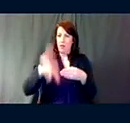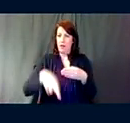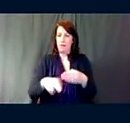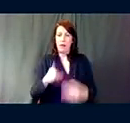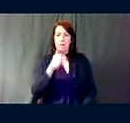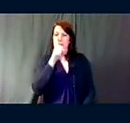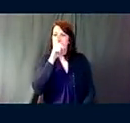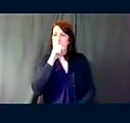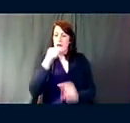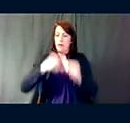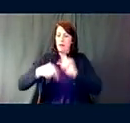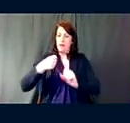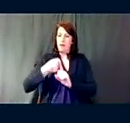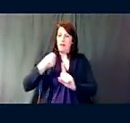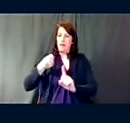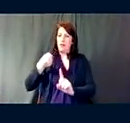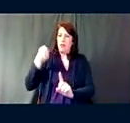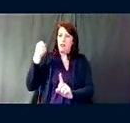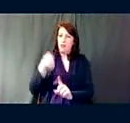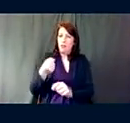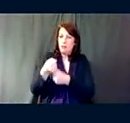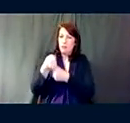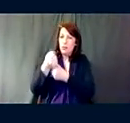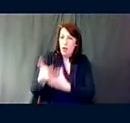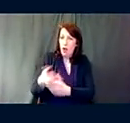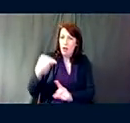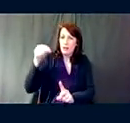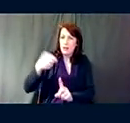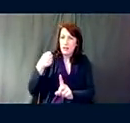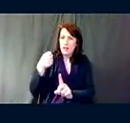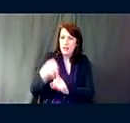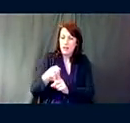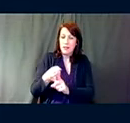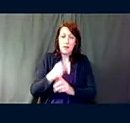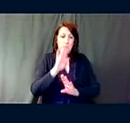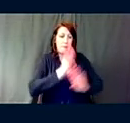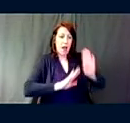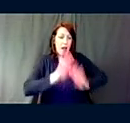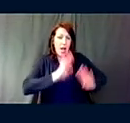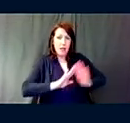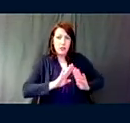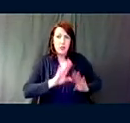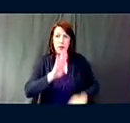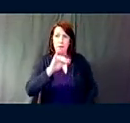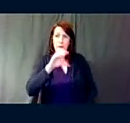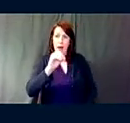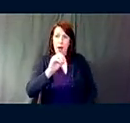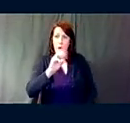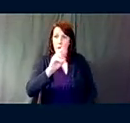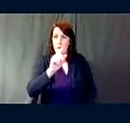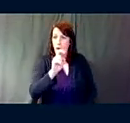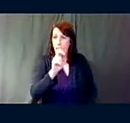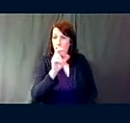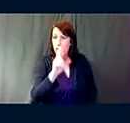DOESN'T SAY MUCH ABOUT WHAT ARE THOSE CAUSAL SORT OF FACTORS, WHETHER IT'S BIOLOGY, SOME